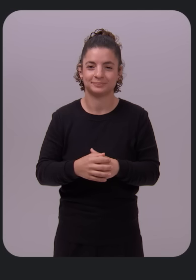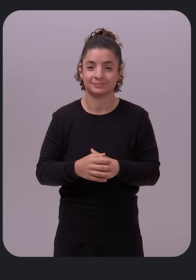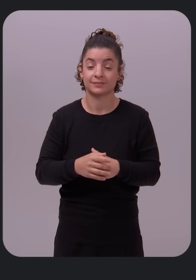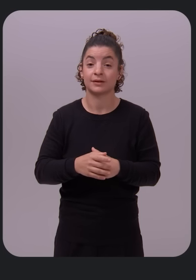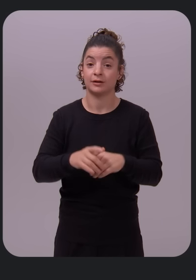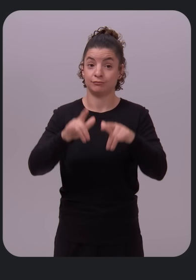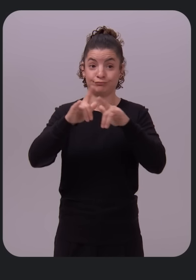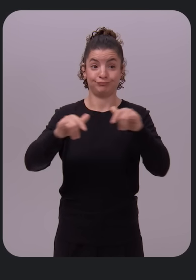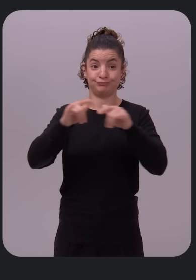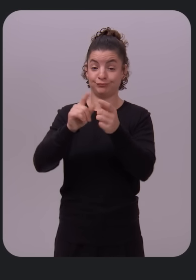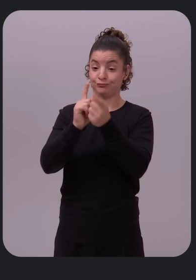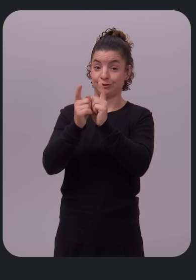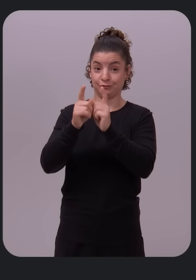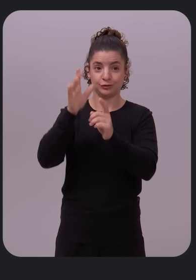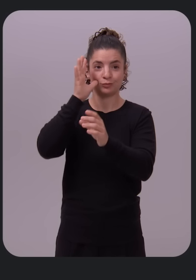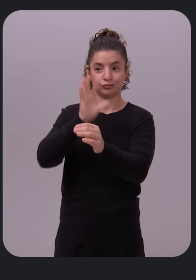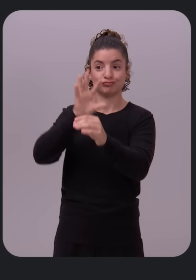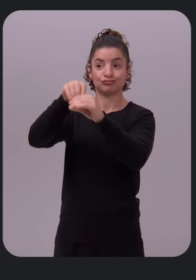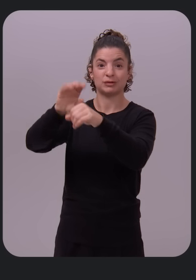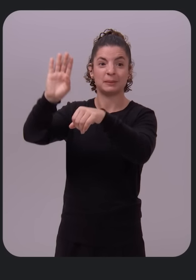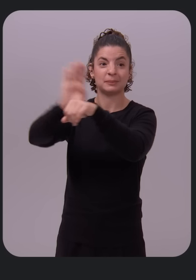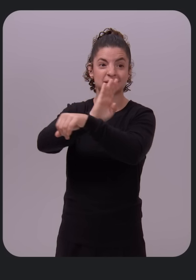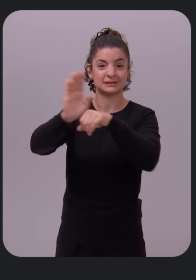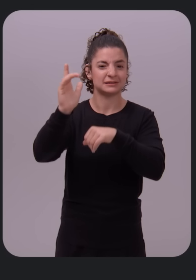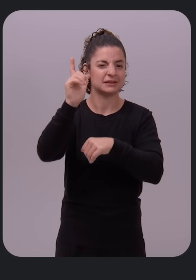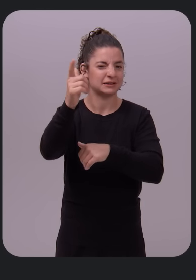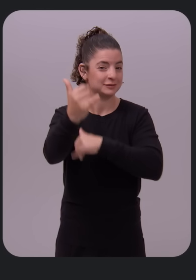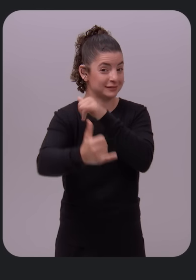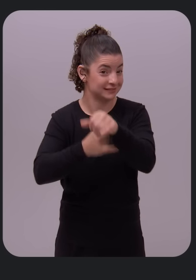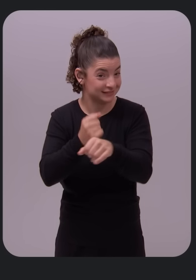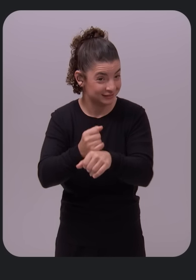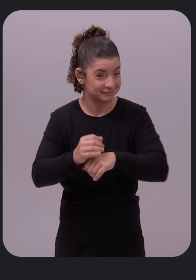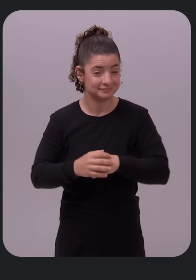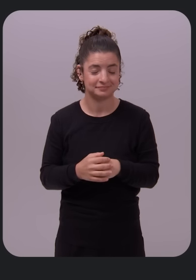And real-time translation will be coming to enterprises later this year.